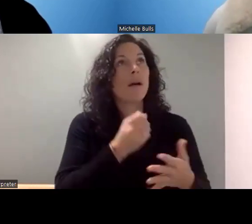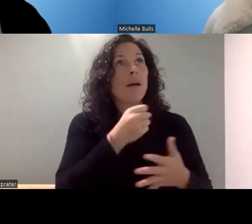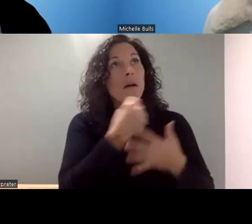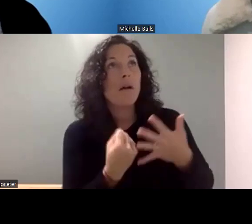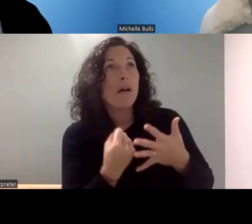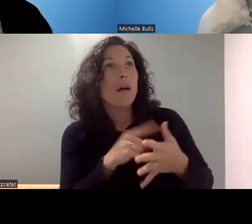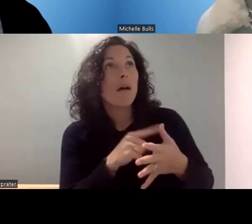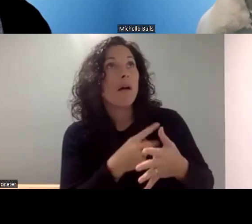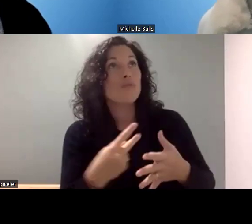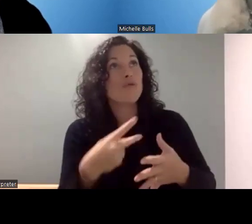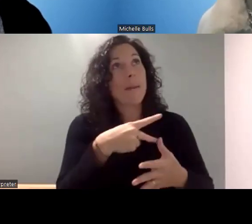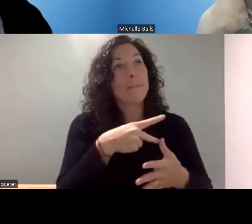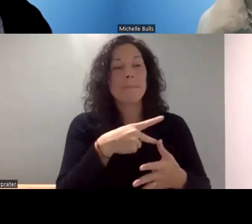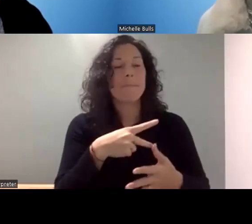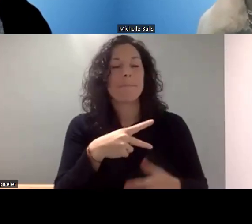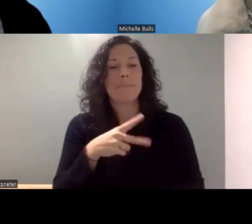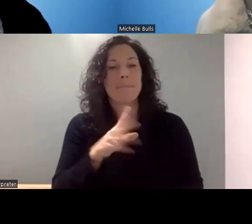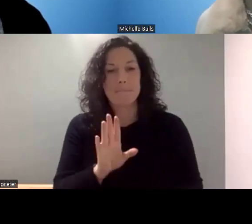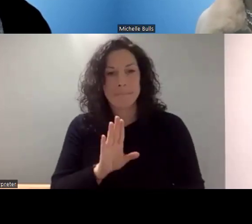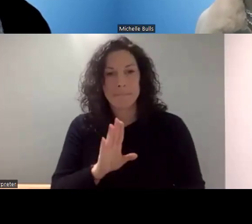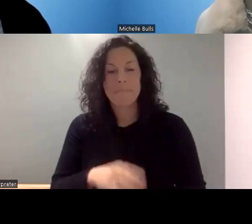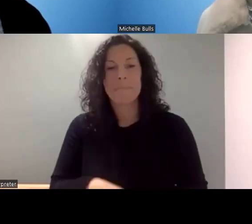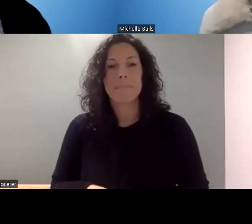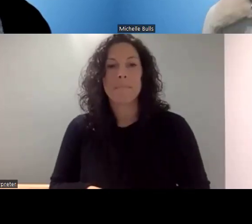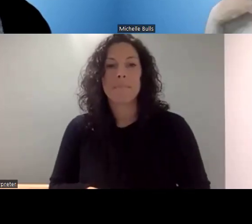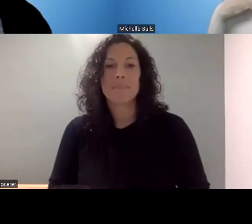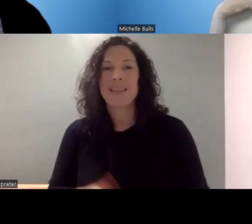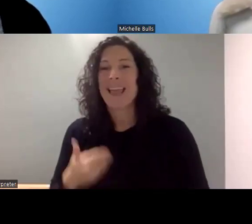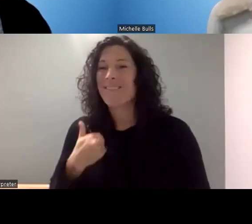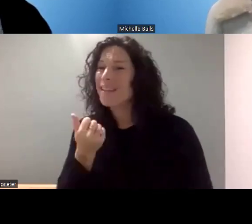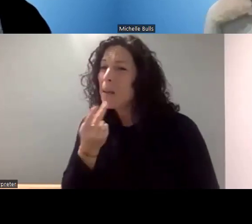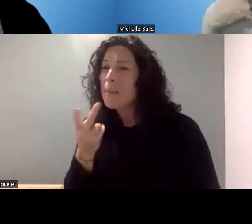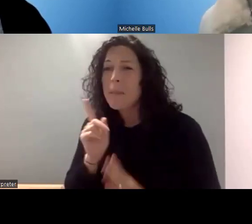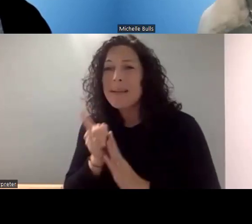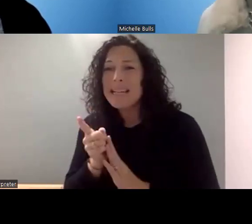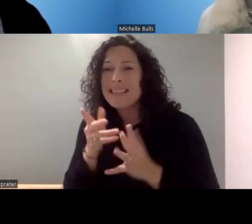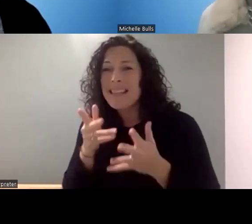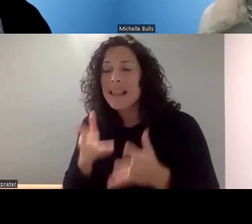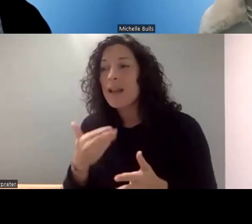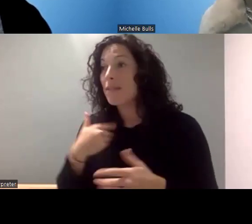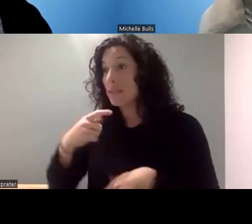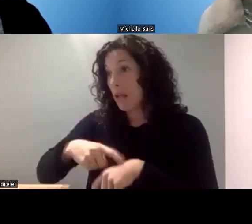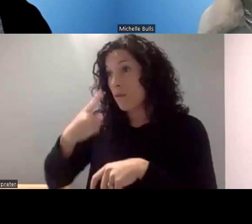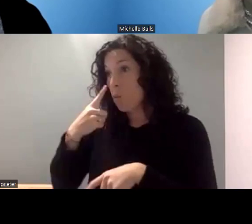Kasima Garst: Thank you, Michelle. So we only have a couple minutes left. I think we have the time for one more question.